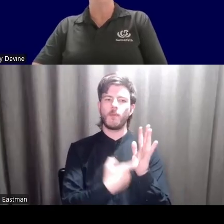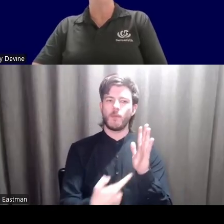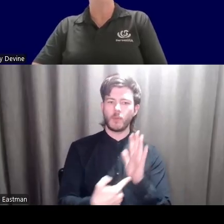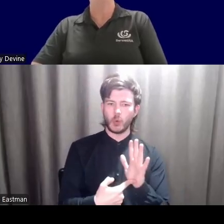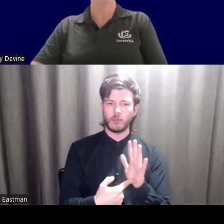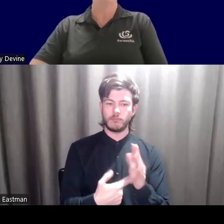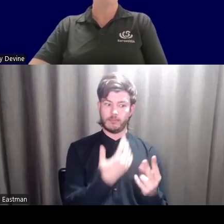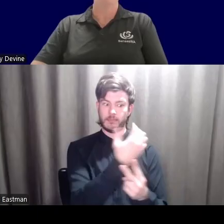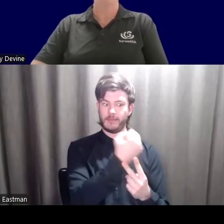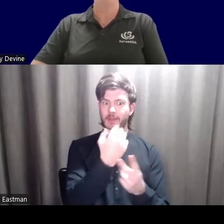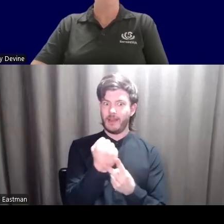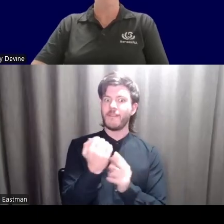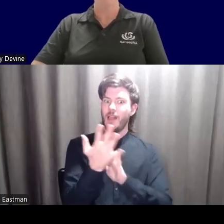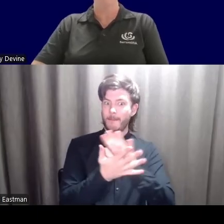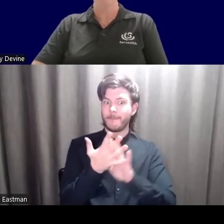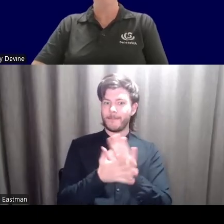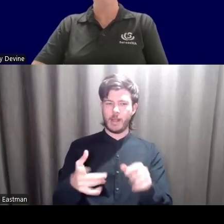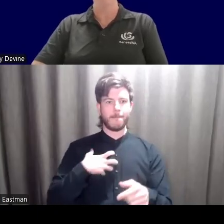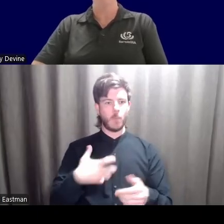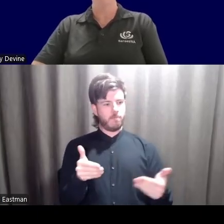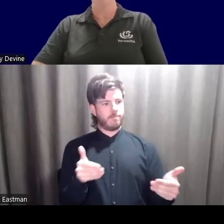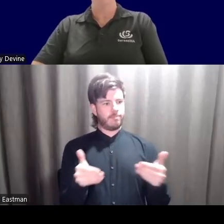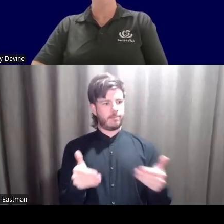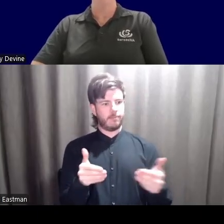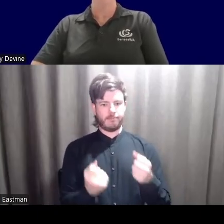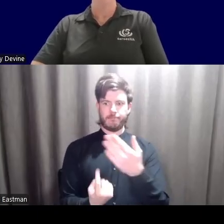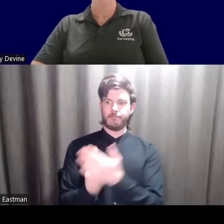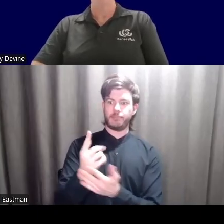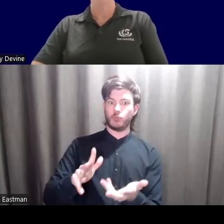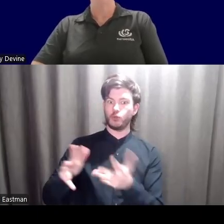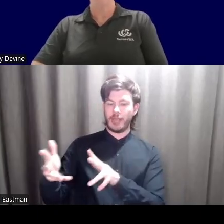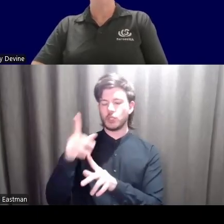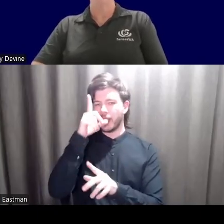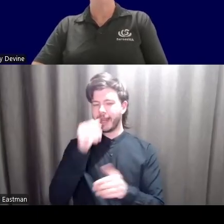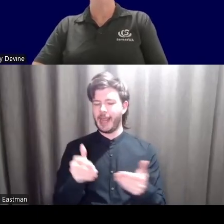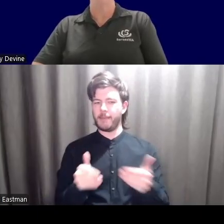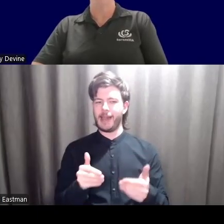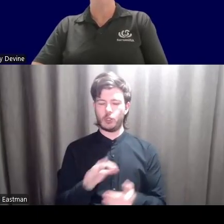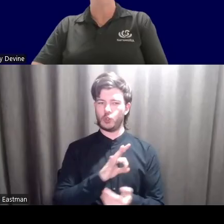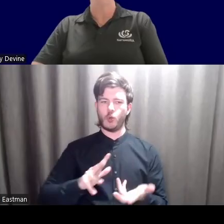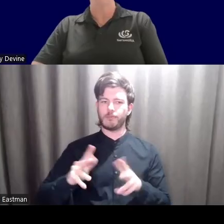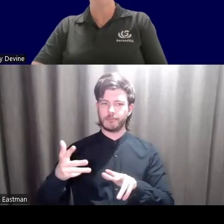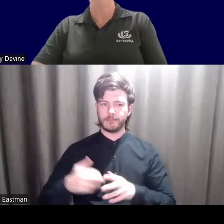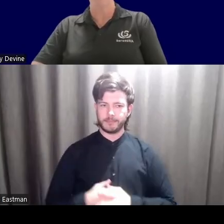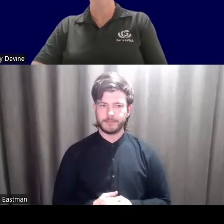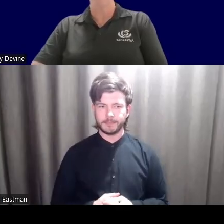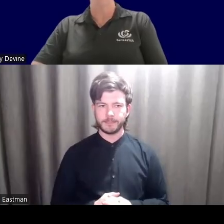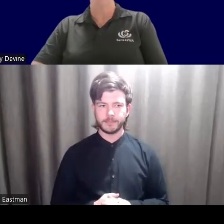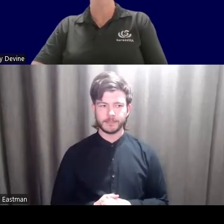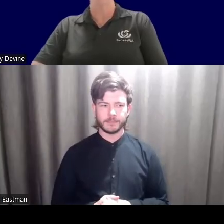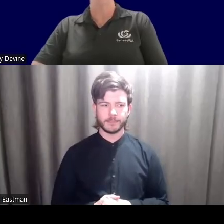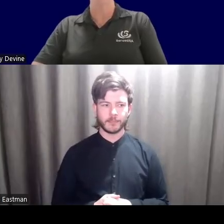things and cope with unplanned change. And also access to information. A person's